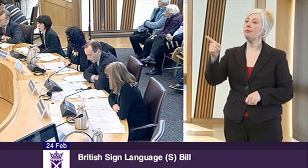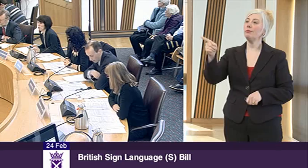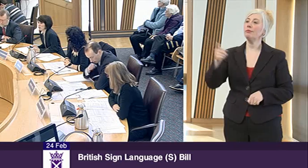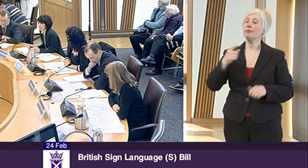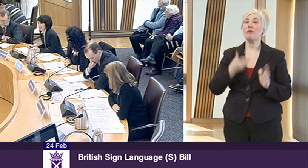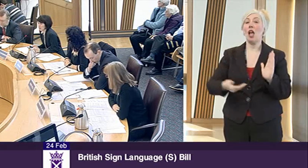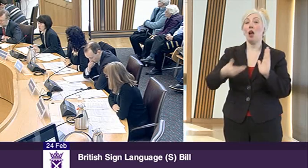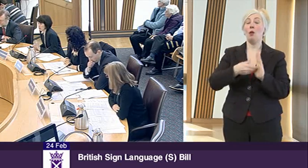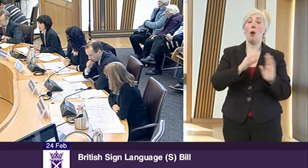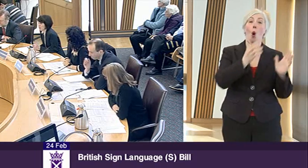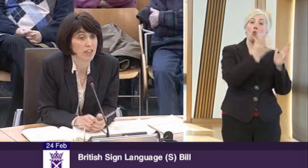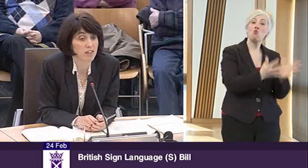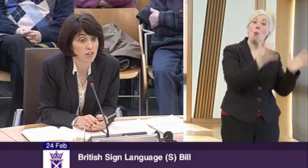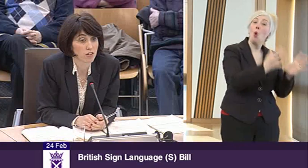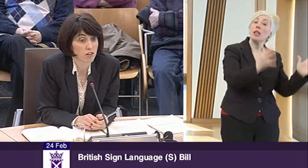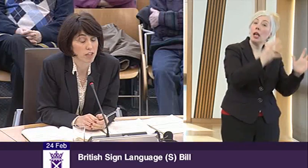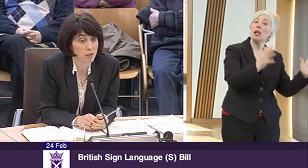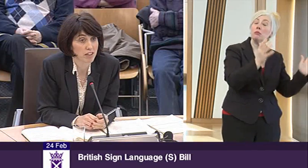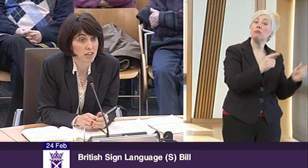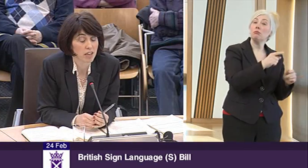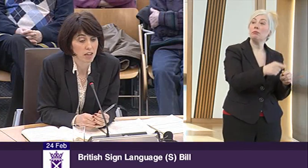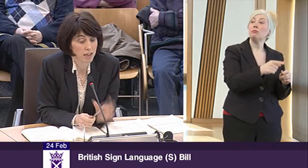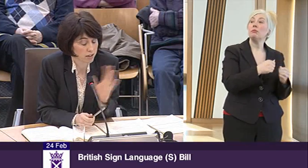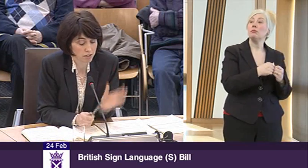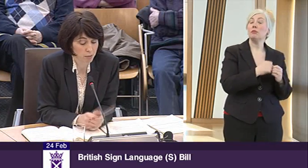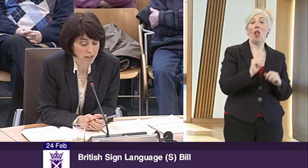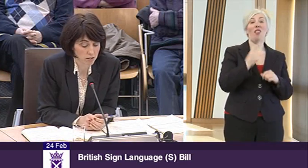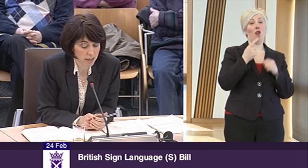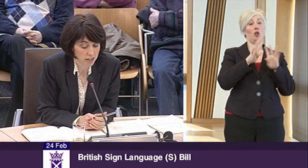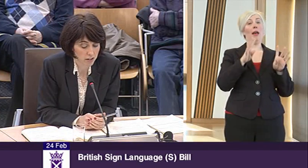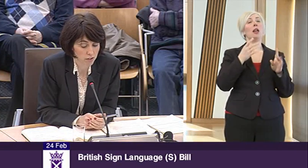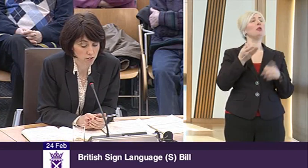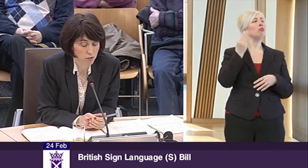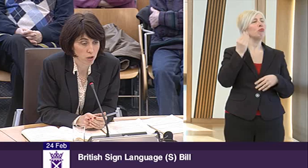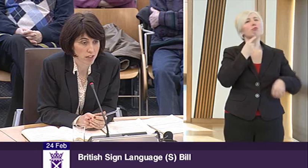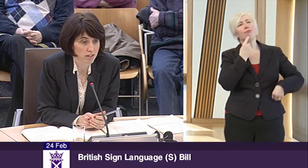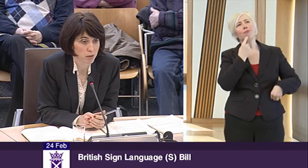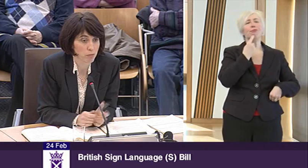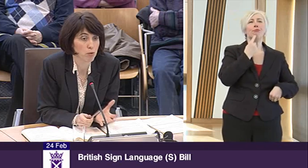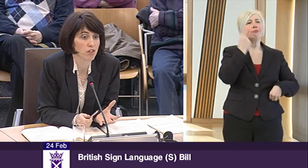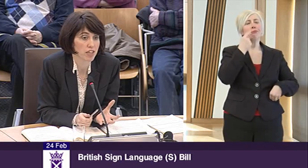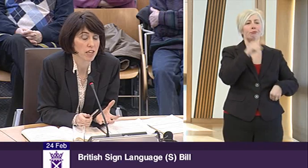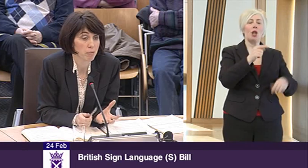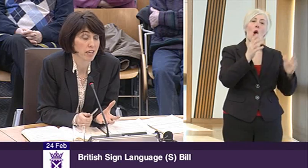Katy Hetherington: Having listened to the earlier panel, my view is that the point is